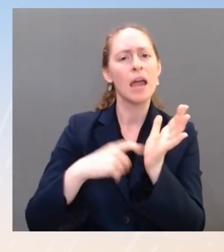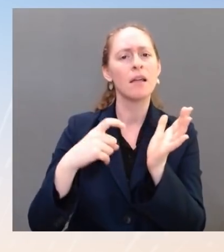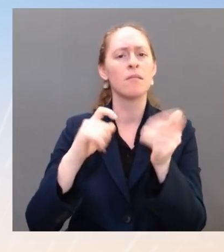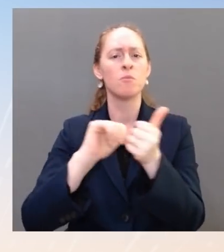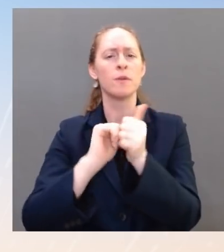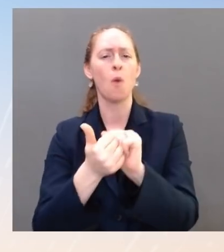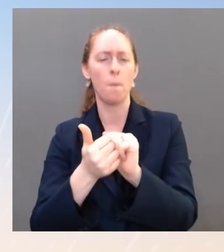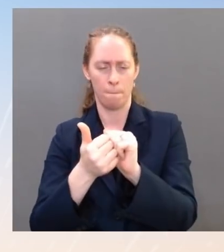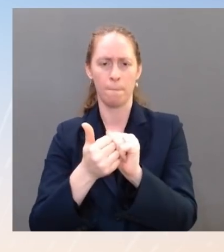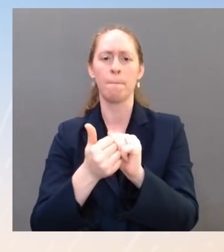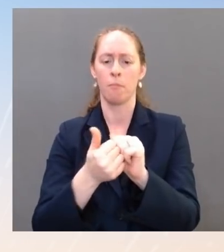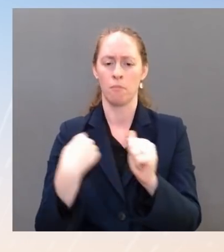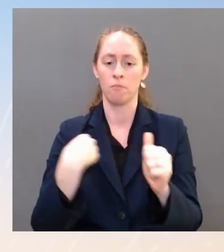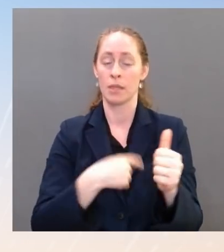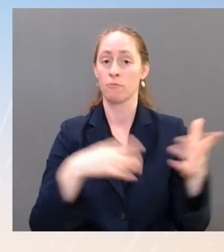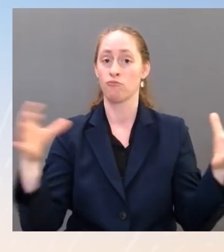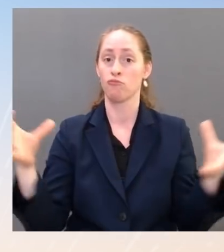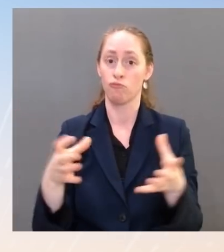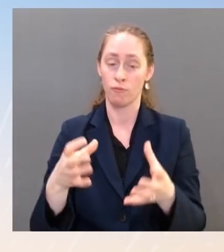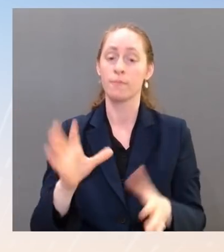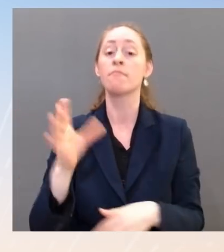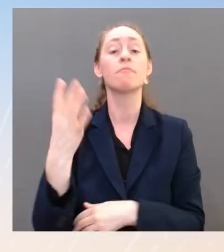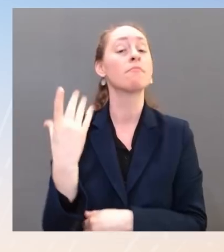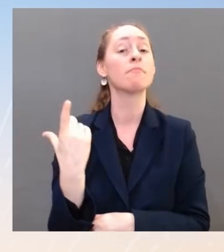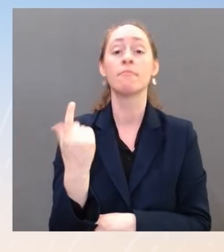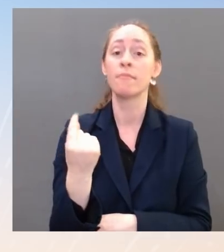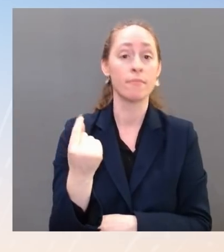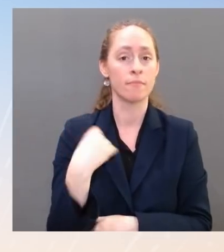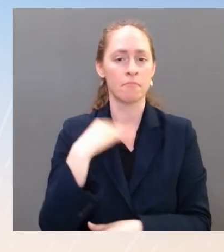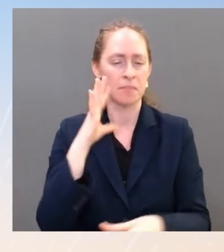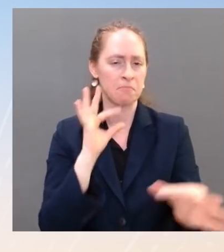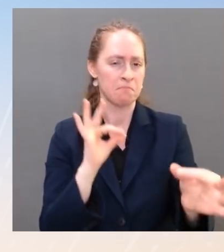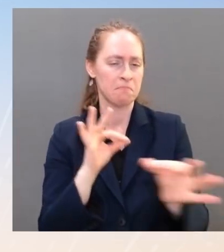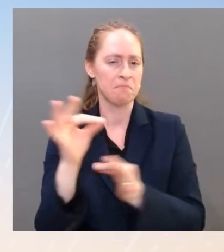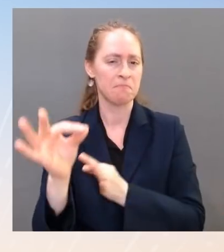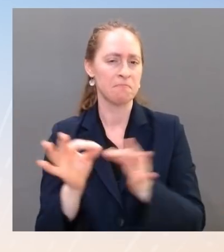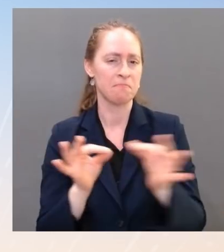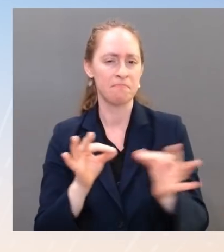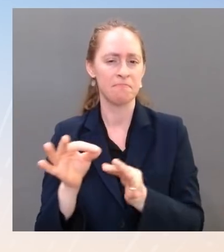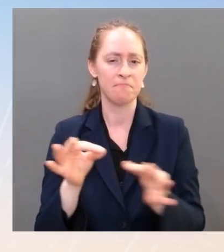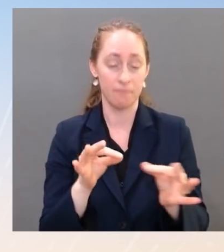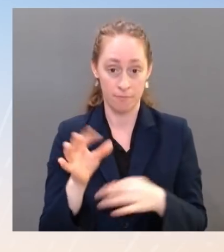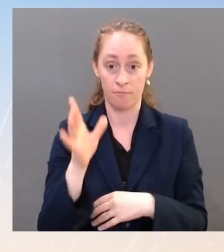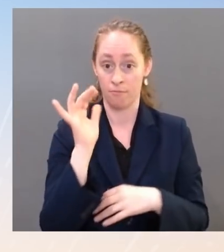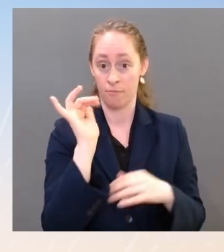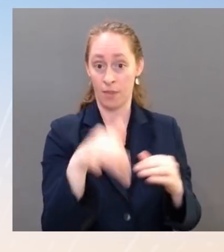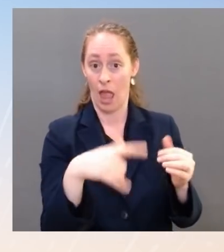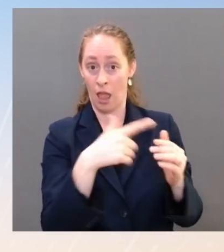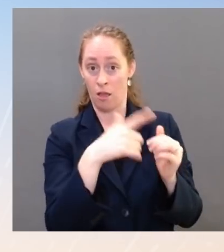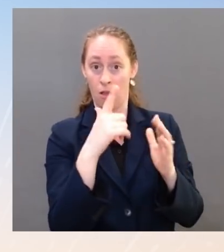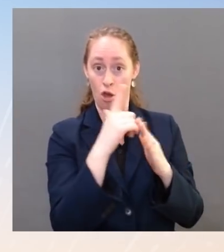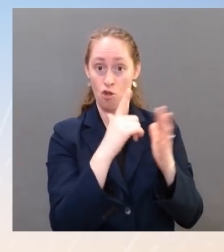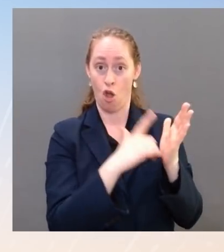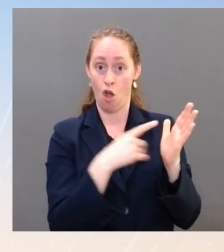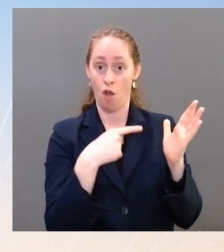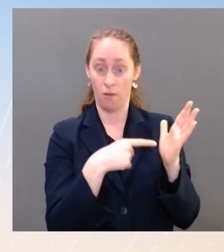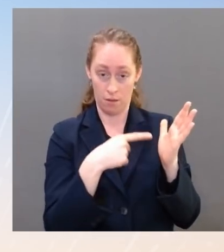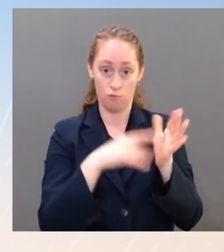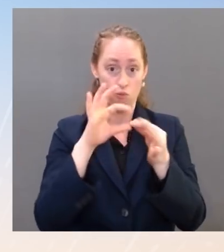Has it been -- It was it's one it was 150 years old last week. So and it has not had any changes to it since then.